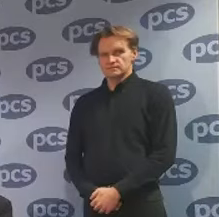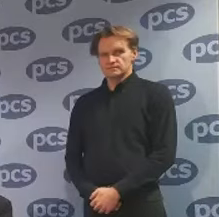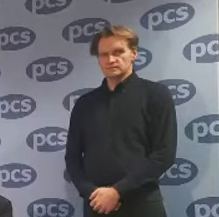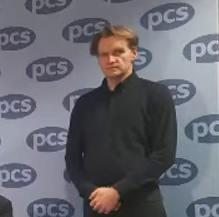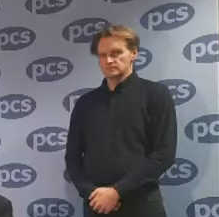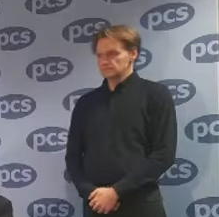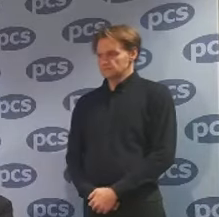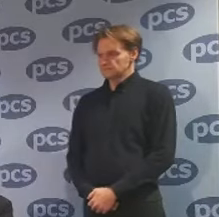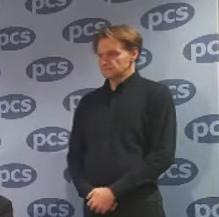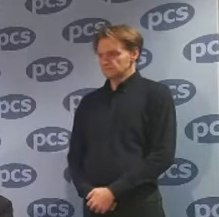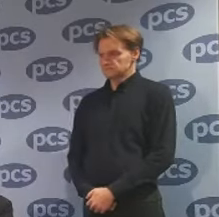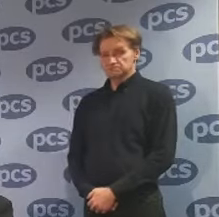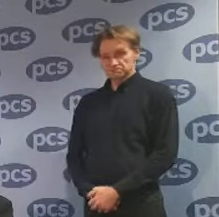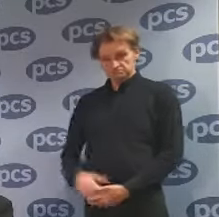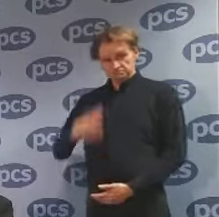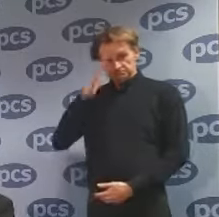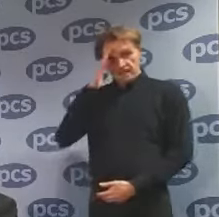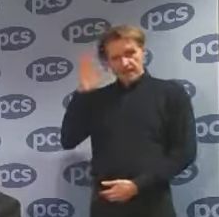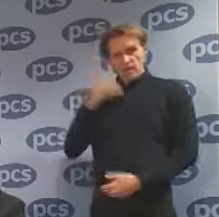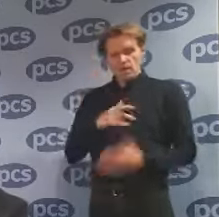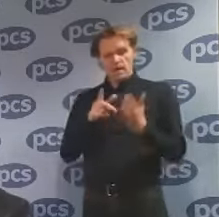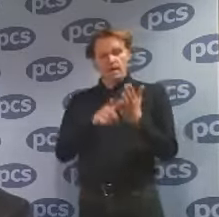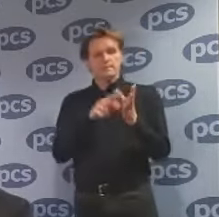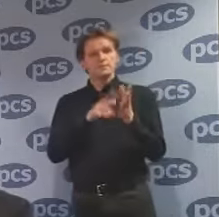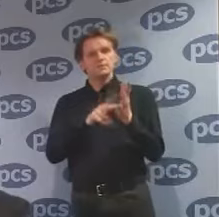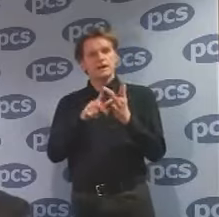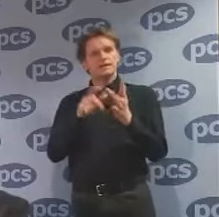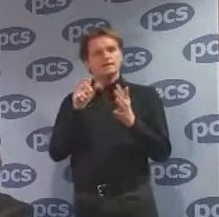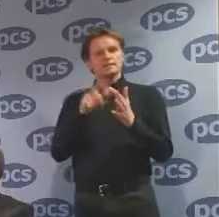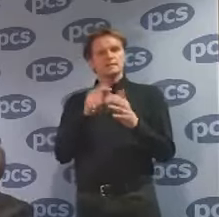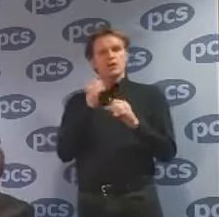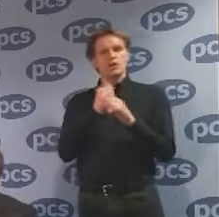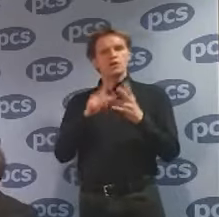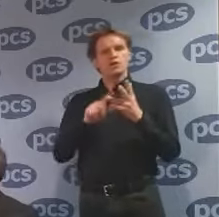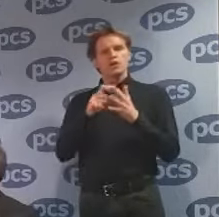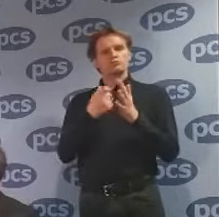Hello my name is Janice Godrich and I'm the president of PCS and I'm here at PCS